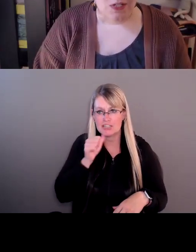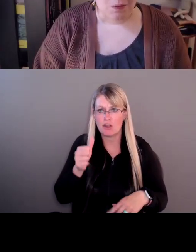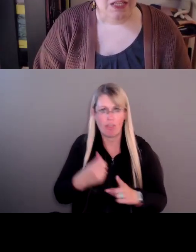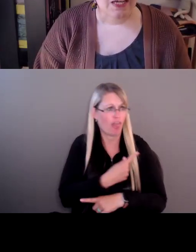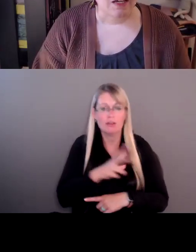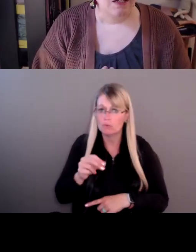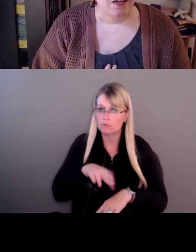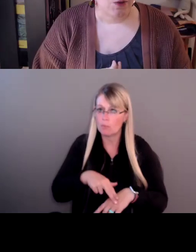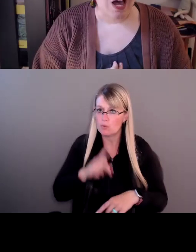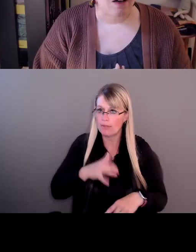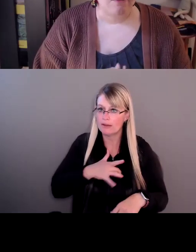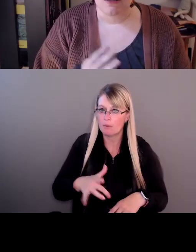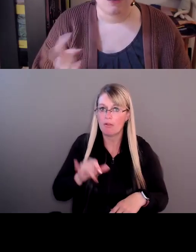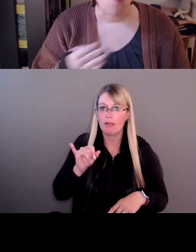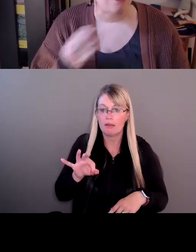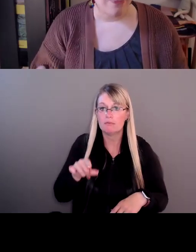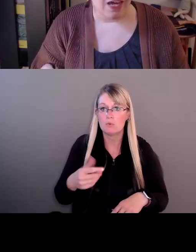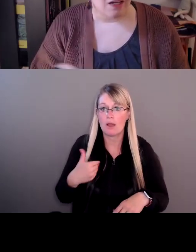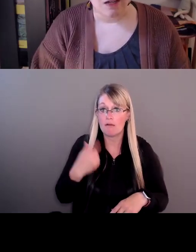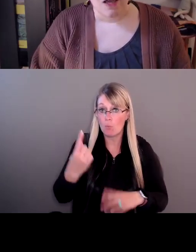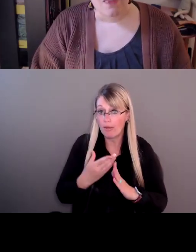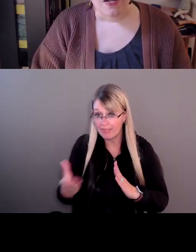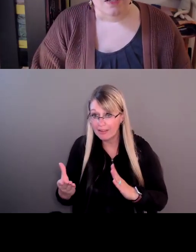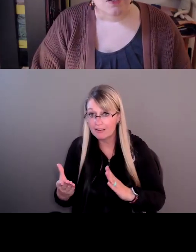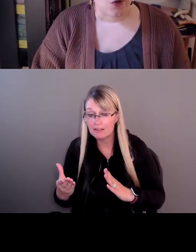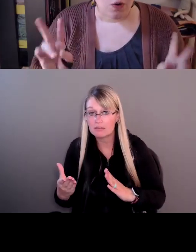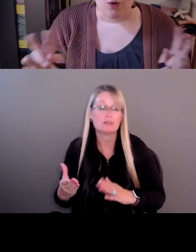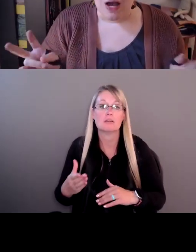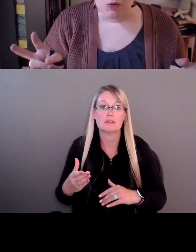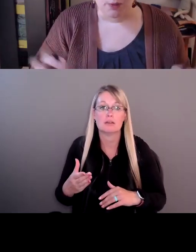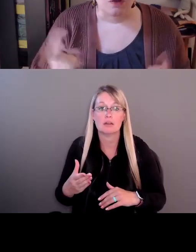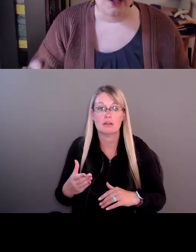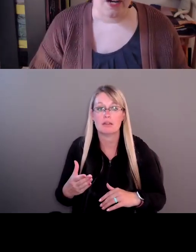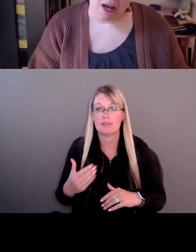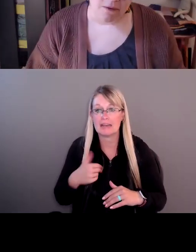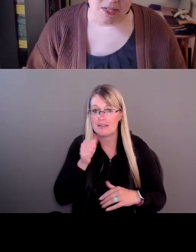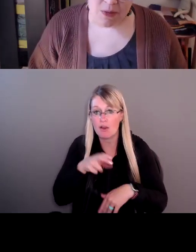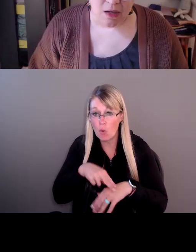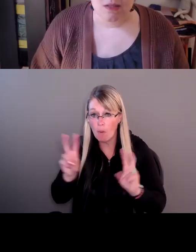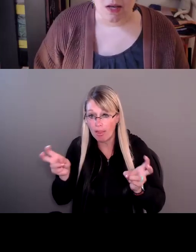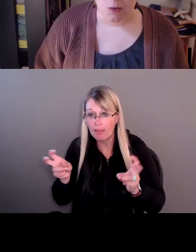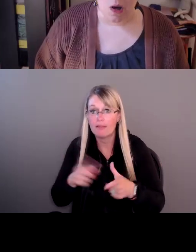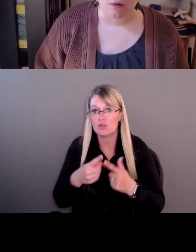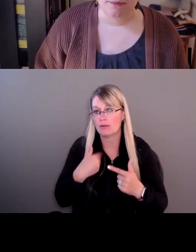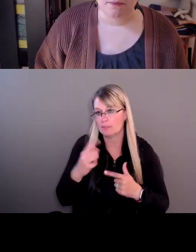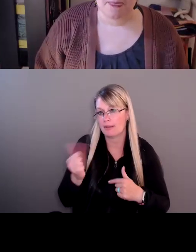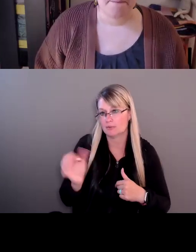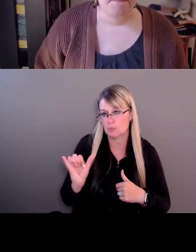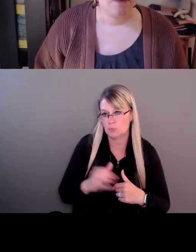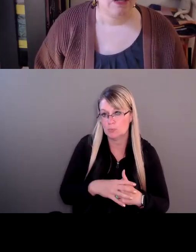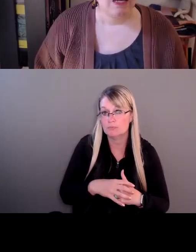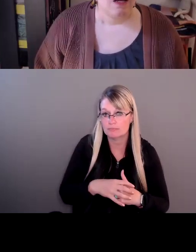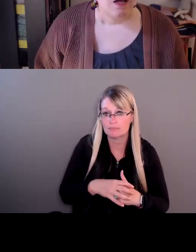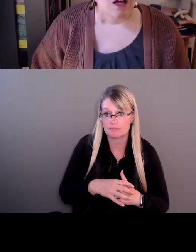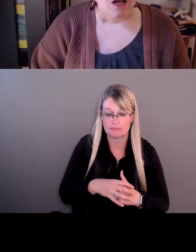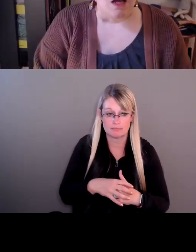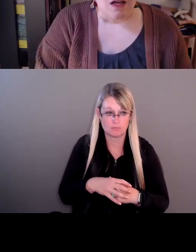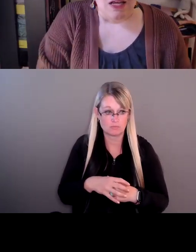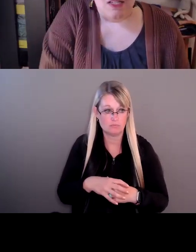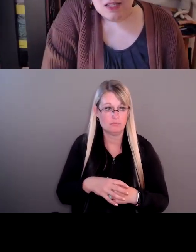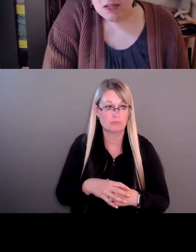typically if you have one thing that is "abnormal" you will have something else as well. This also